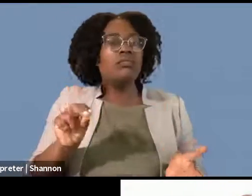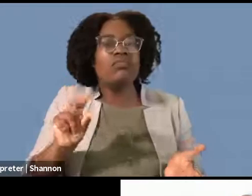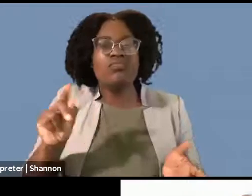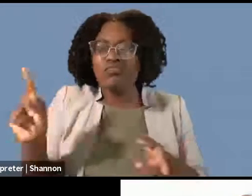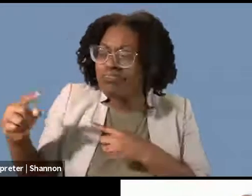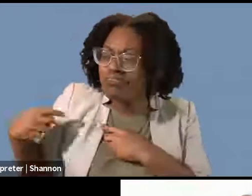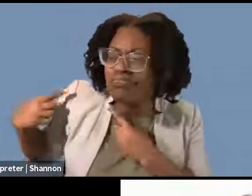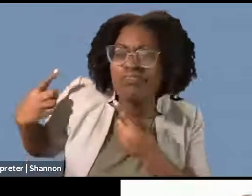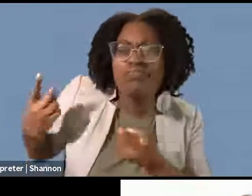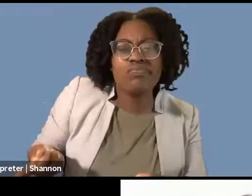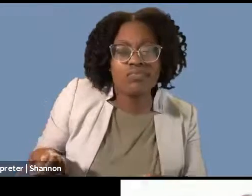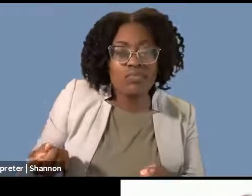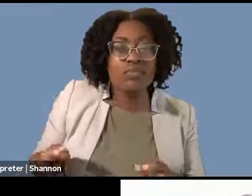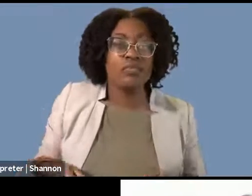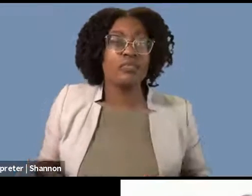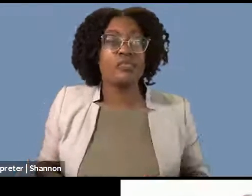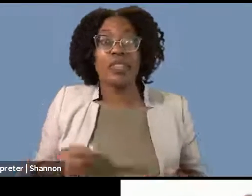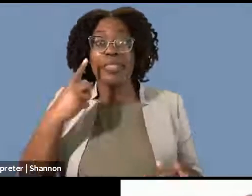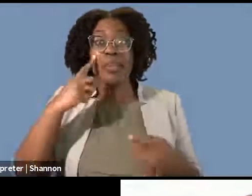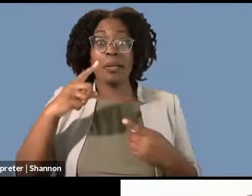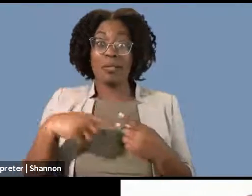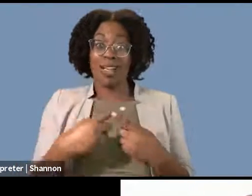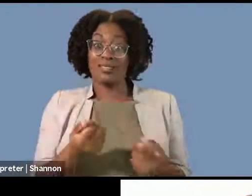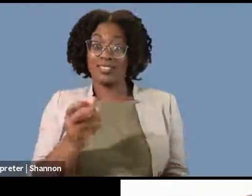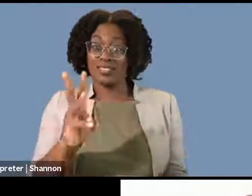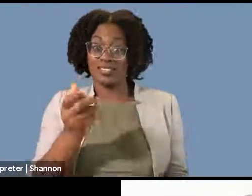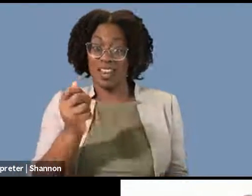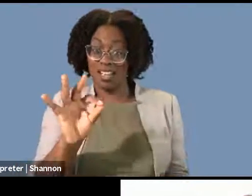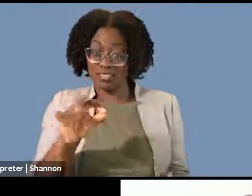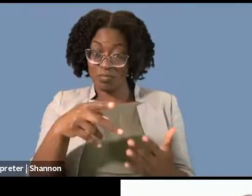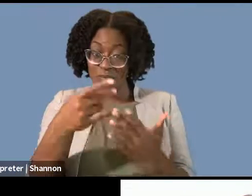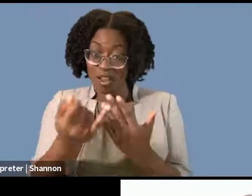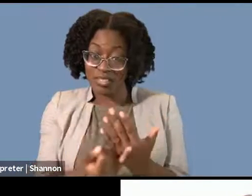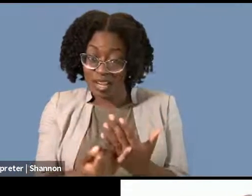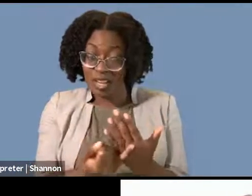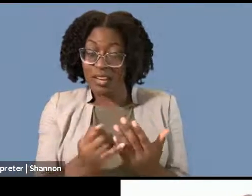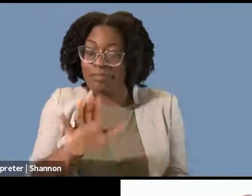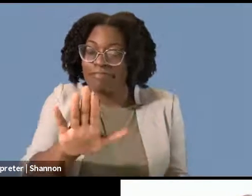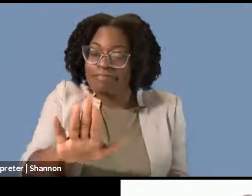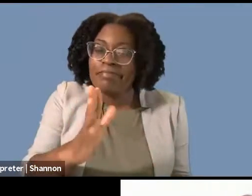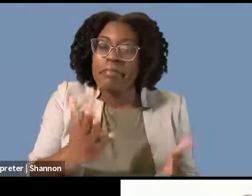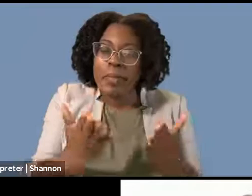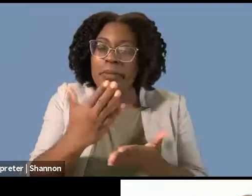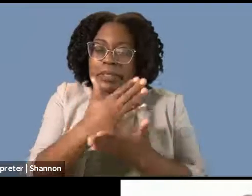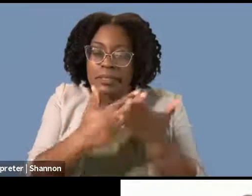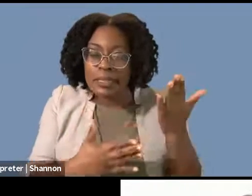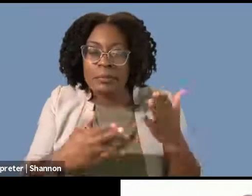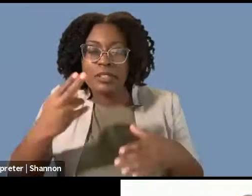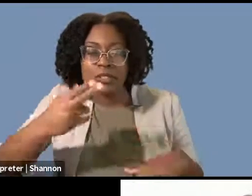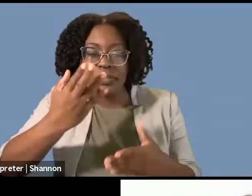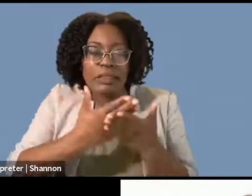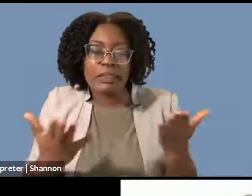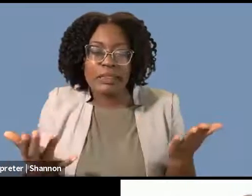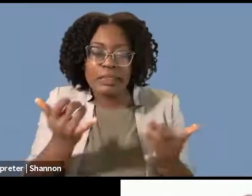project was really great. There may have been some historical inaccuracy, but the basic point is that